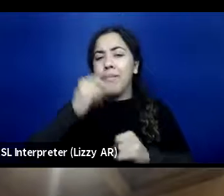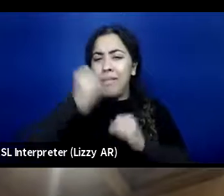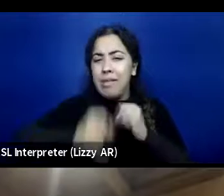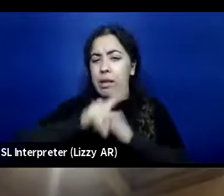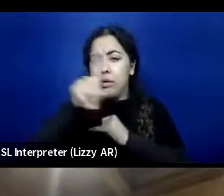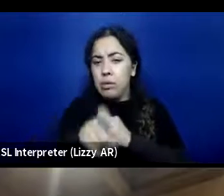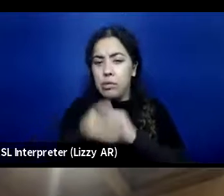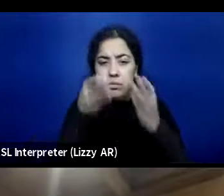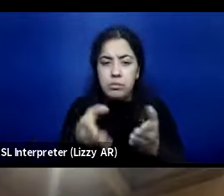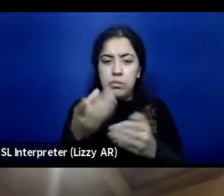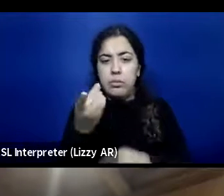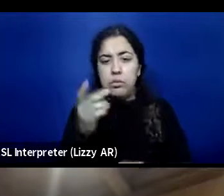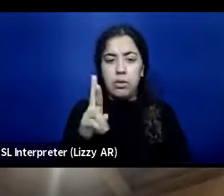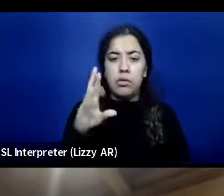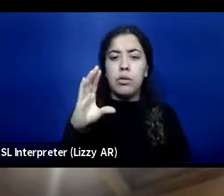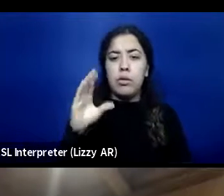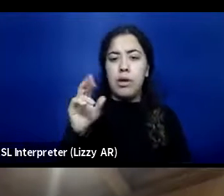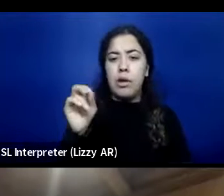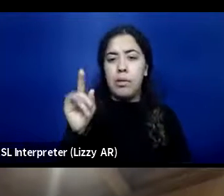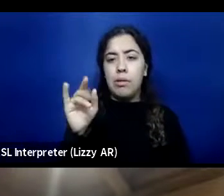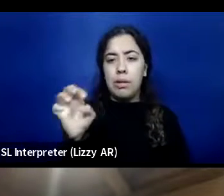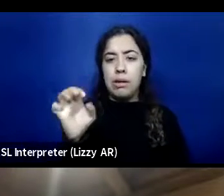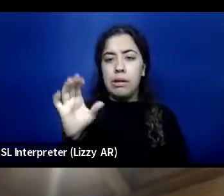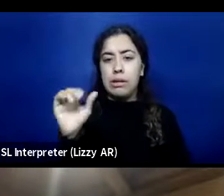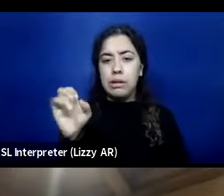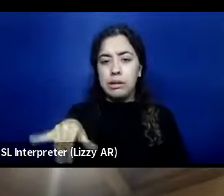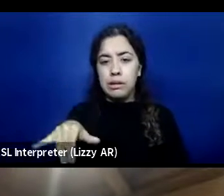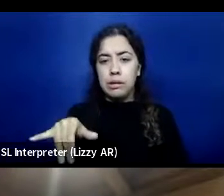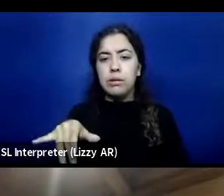and then we'll turn it back over to Christopher.